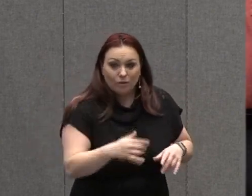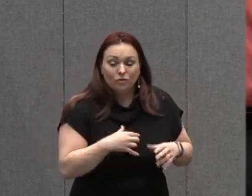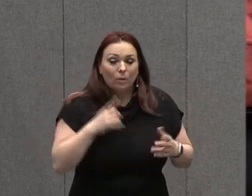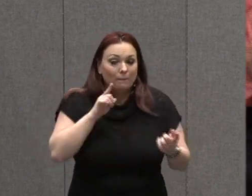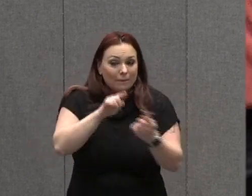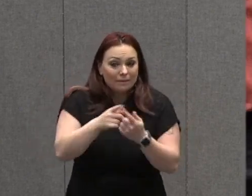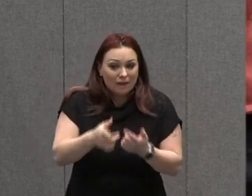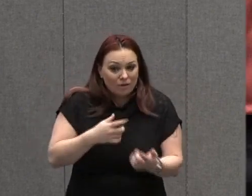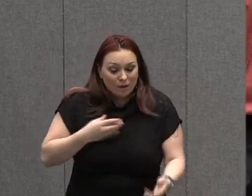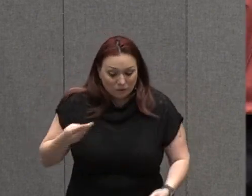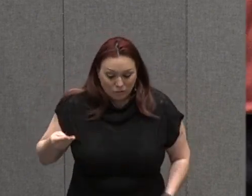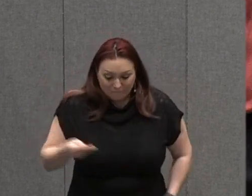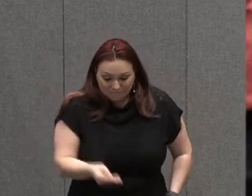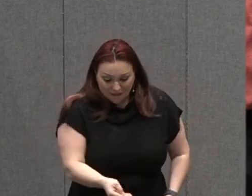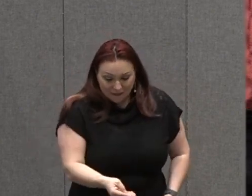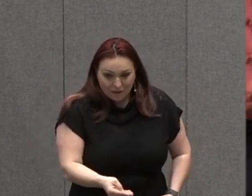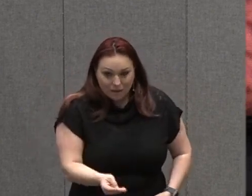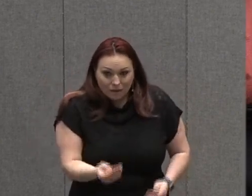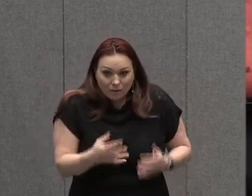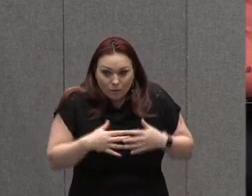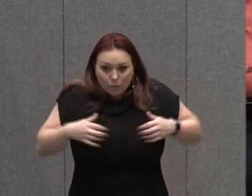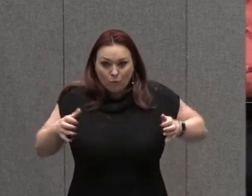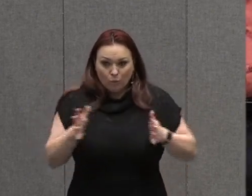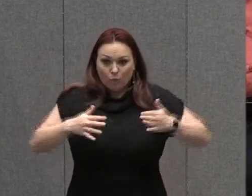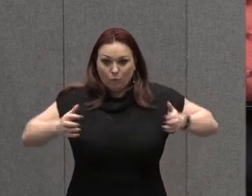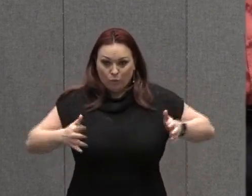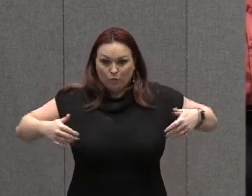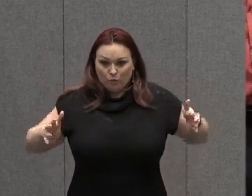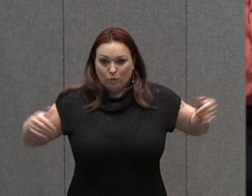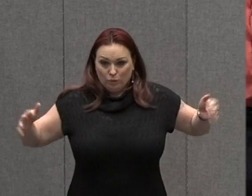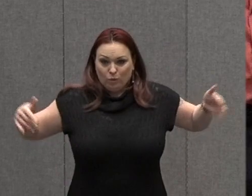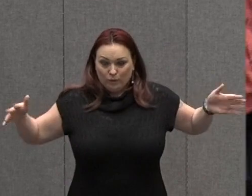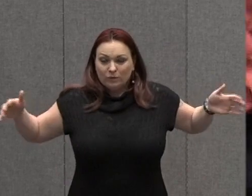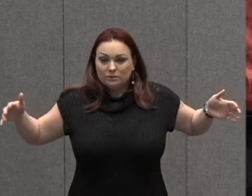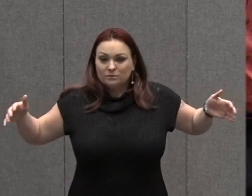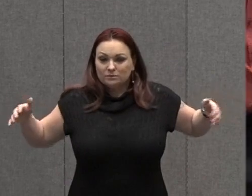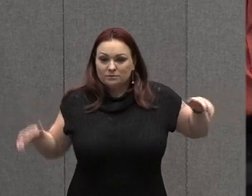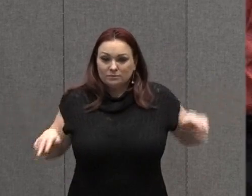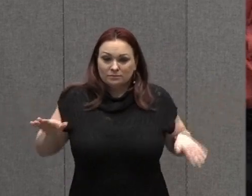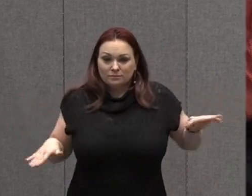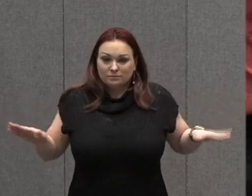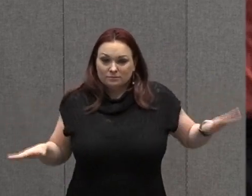The pigeons puff up their feathers. They take tiny steps. They come toward us nodding their head.